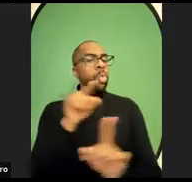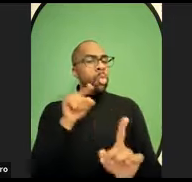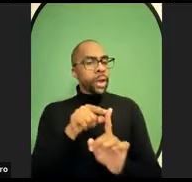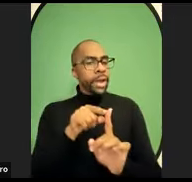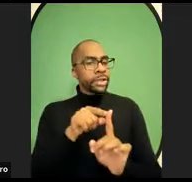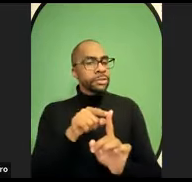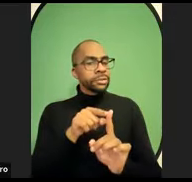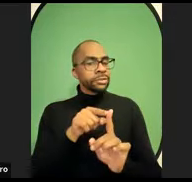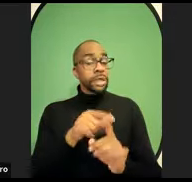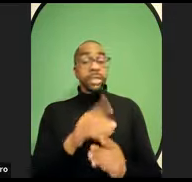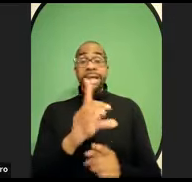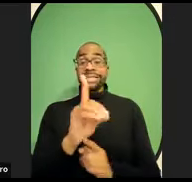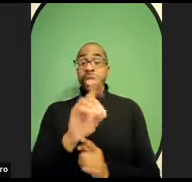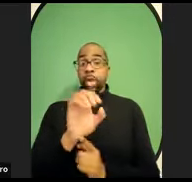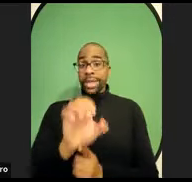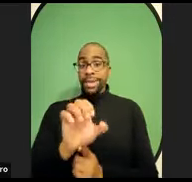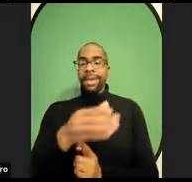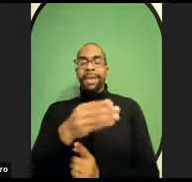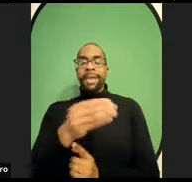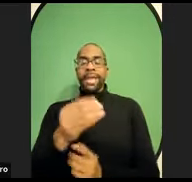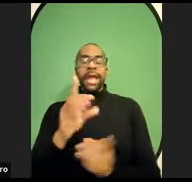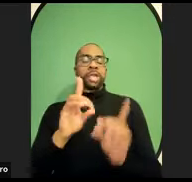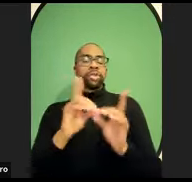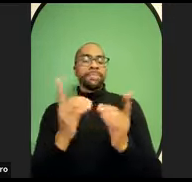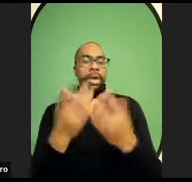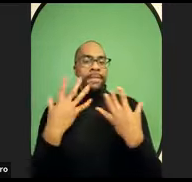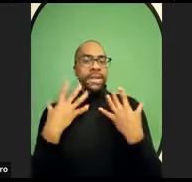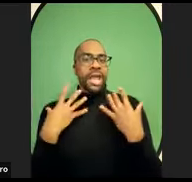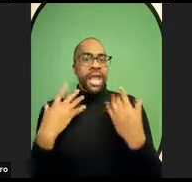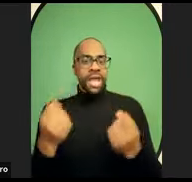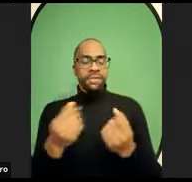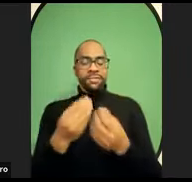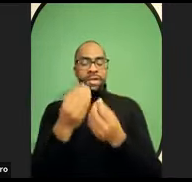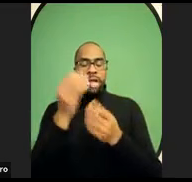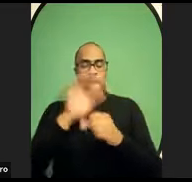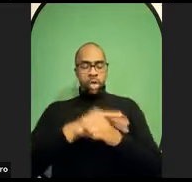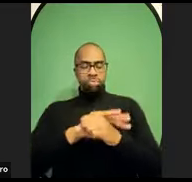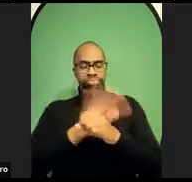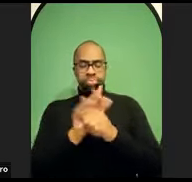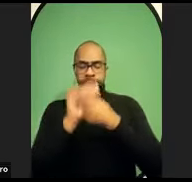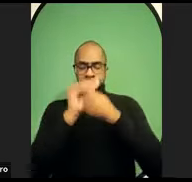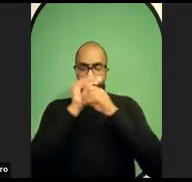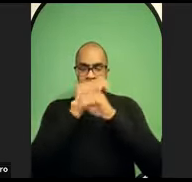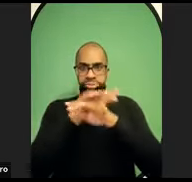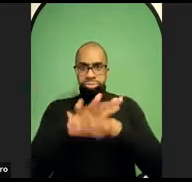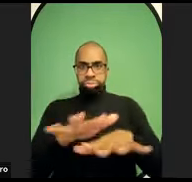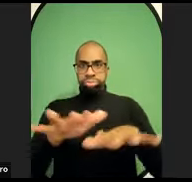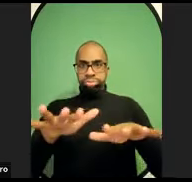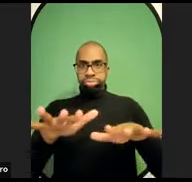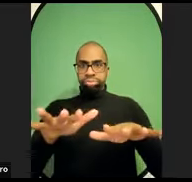Schools will be closed or Schools will be closed, only when it is determined by the default when it is determined by the department of Health, and the do that. there is a there is a widespread